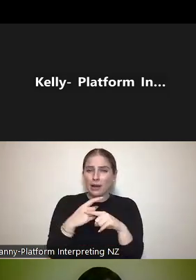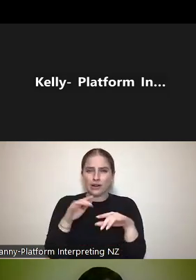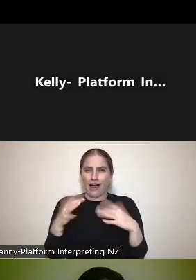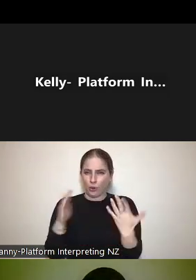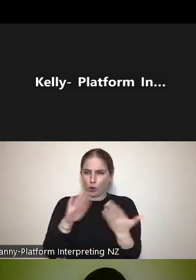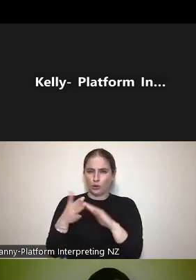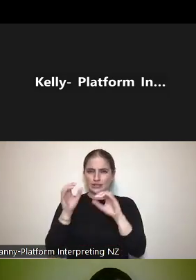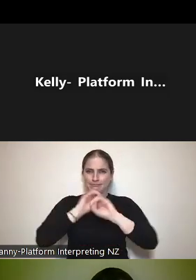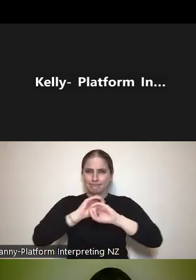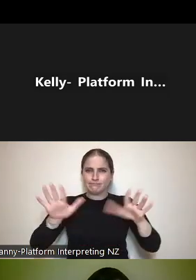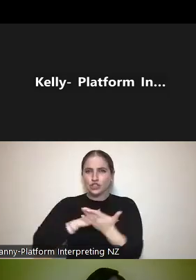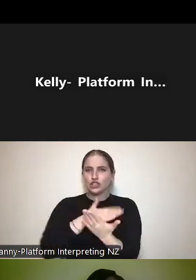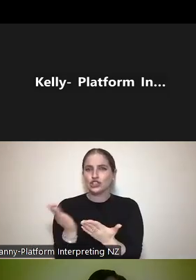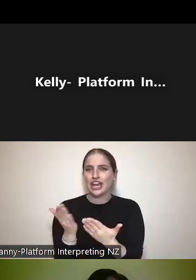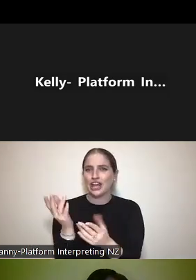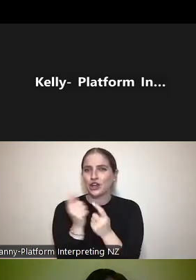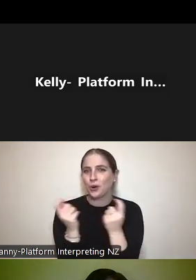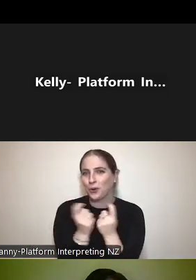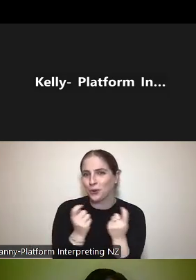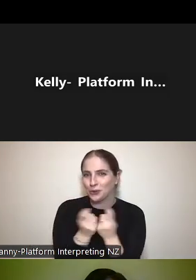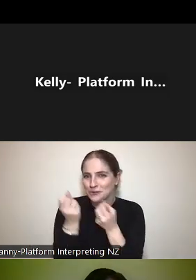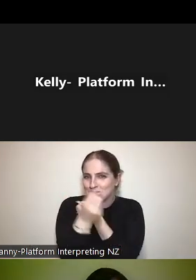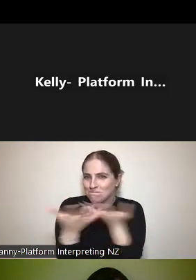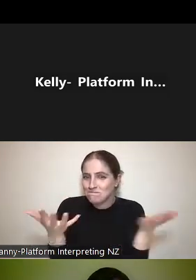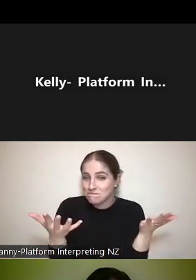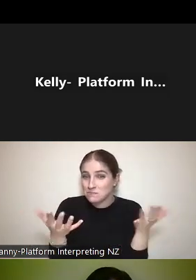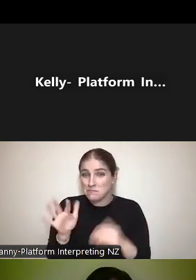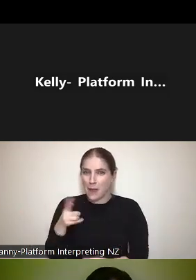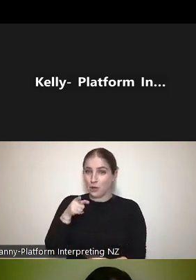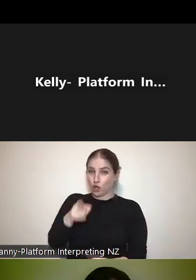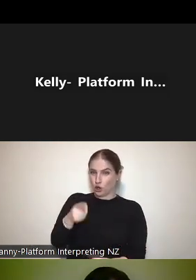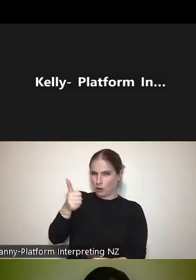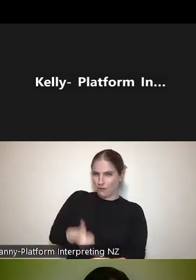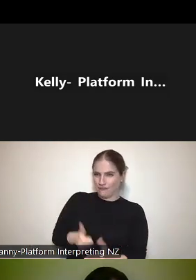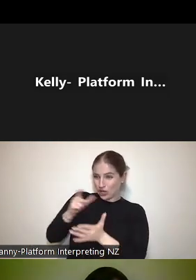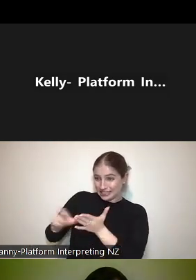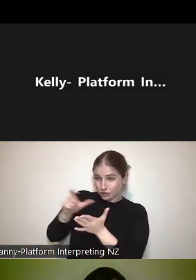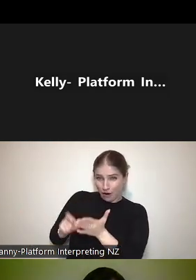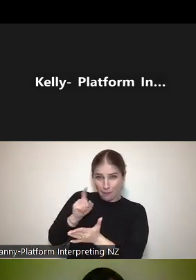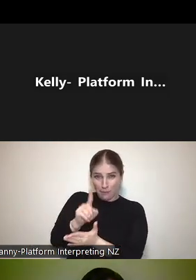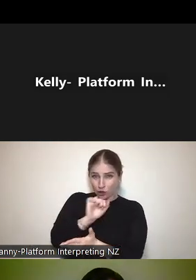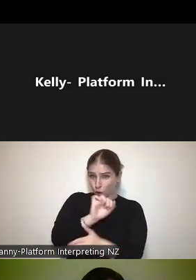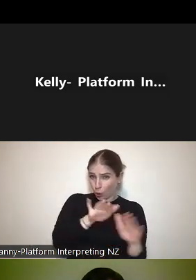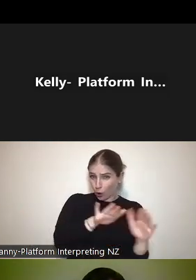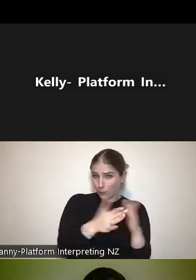But does, does the community that you're trying to reach work on Instagram. So, let's say you're trying to reach the blind